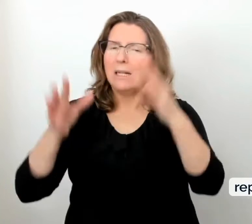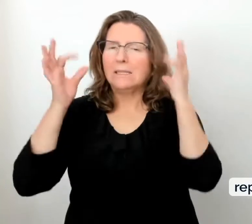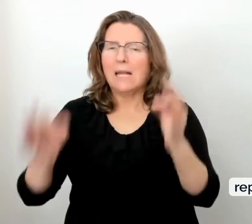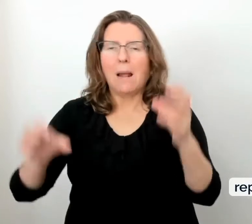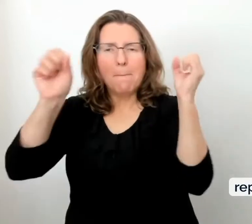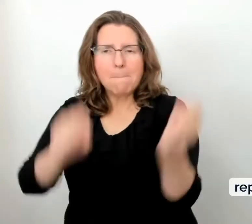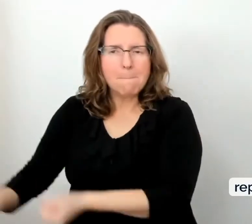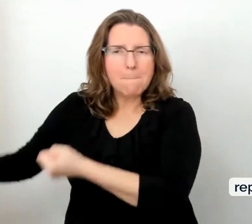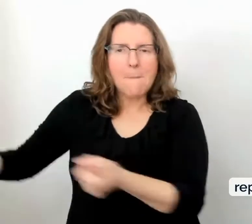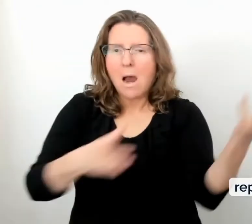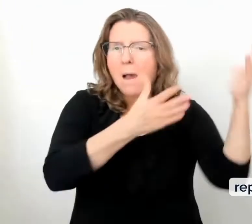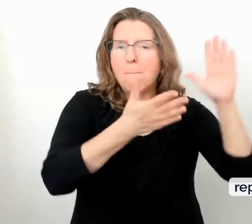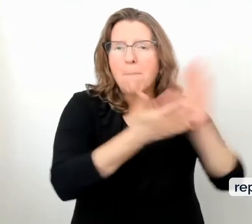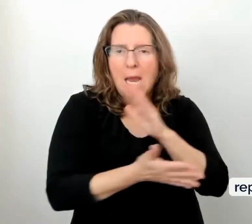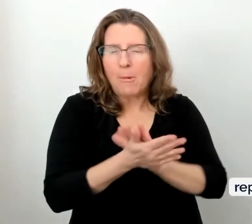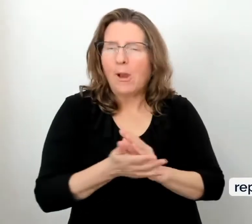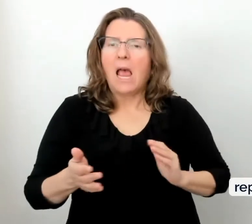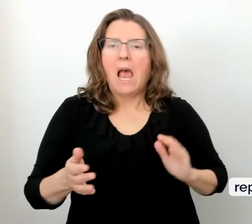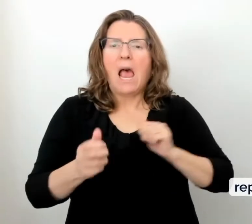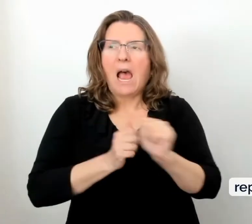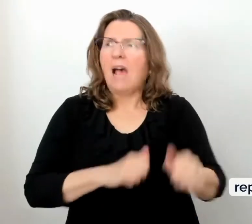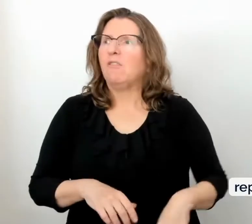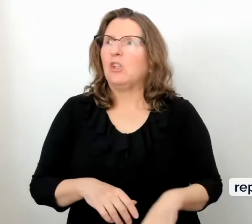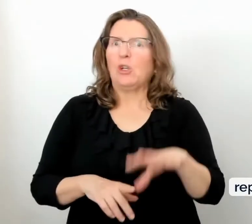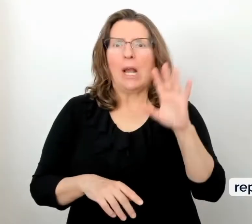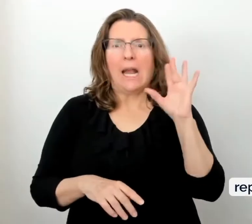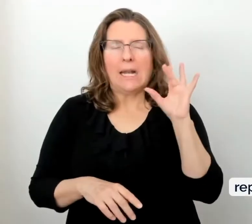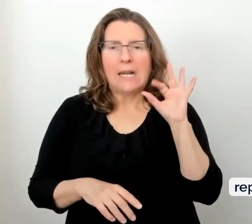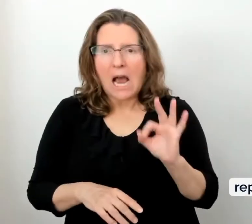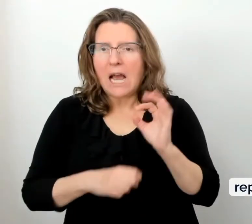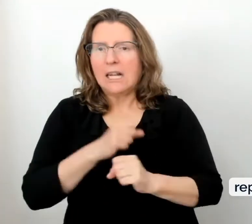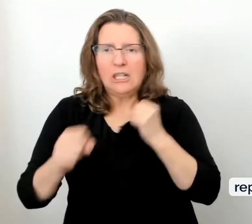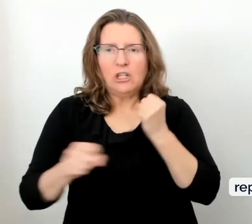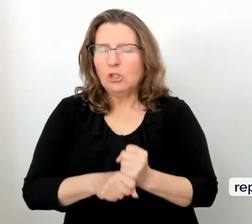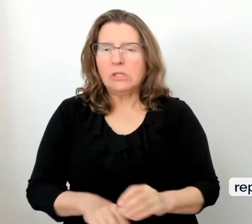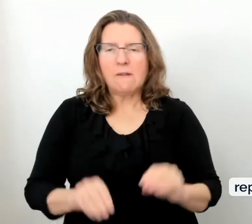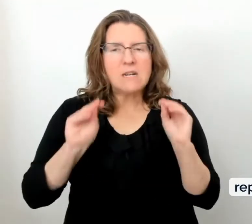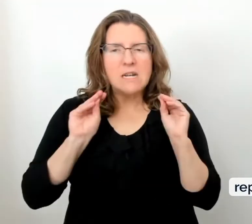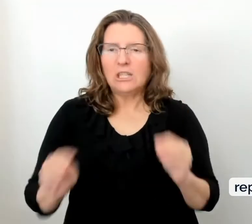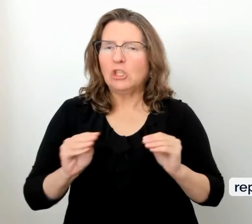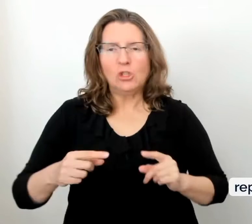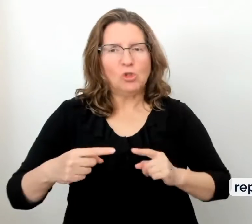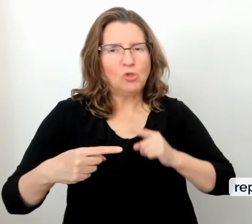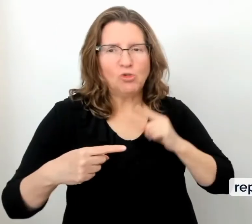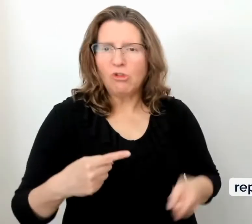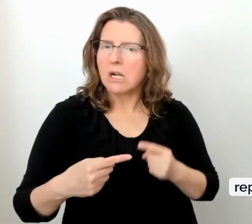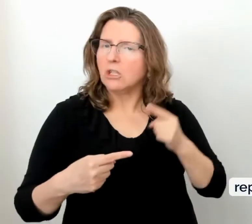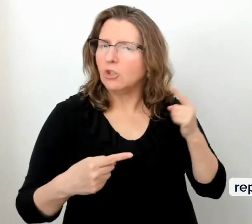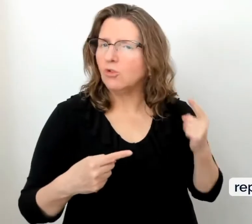I was so glad when I finally got rid of paper after nine years of struggling with the paper beast.